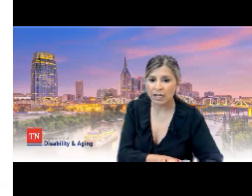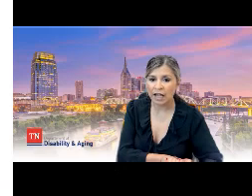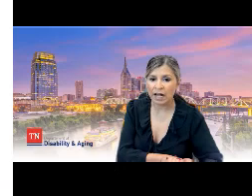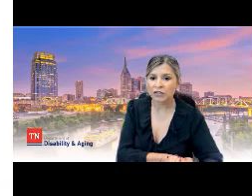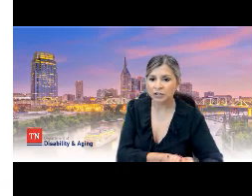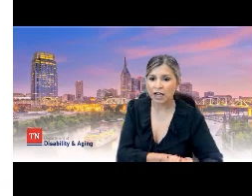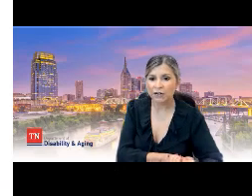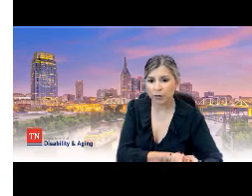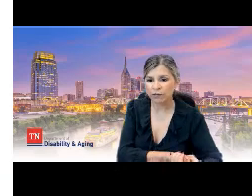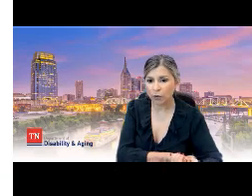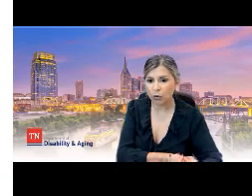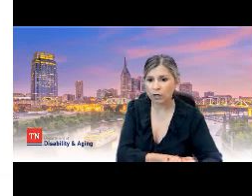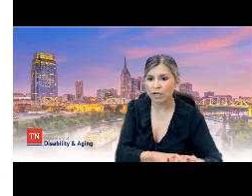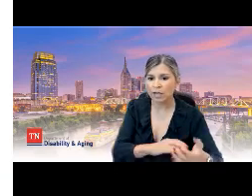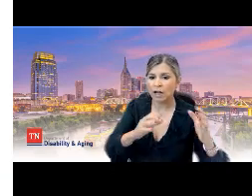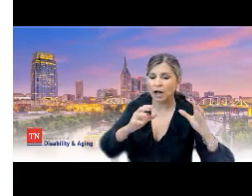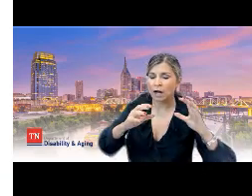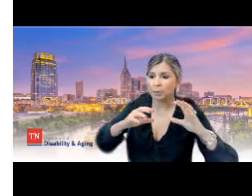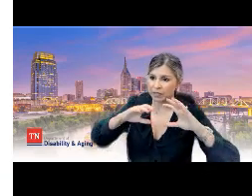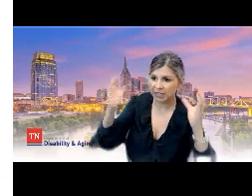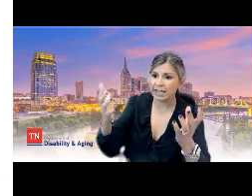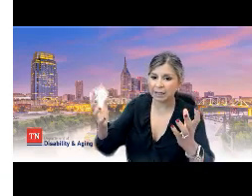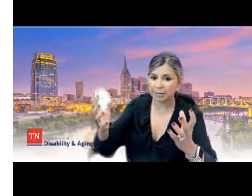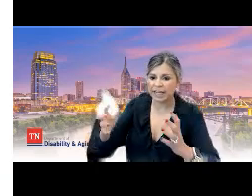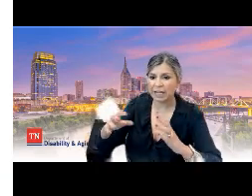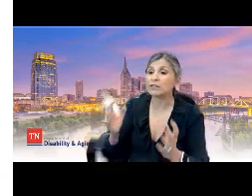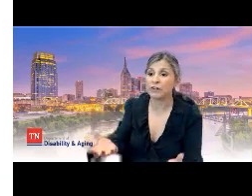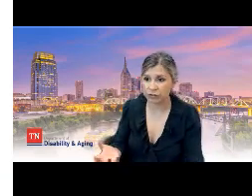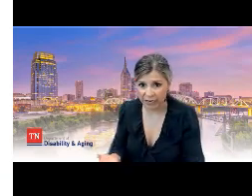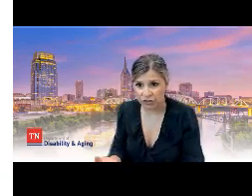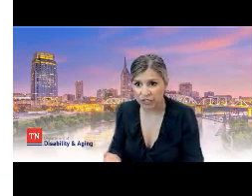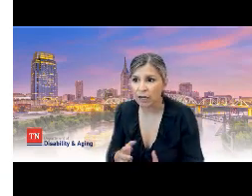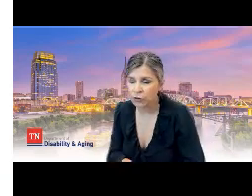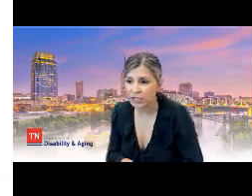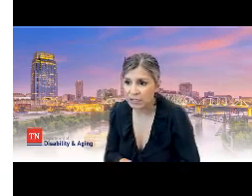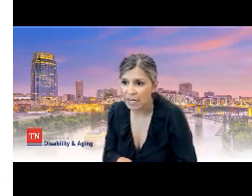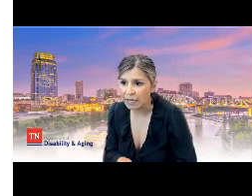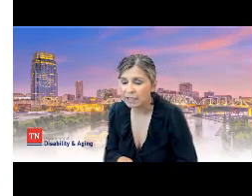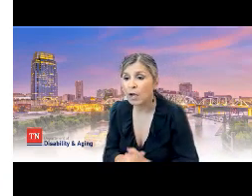disabilities under 60 July 24, TCAD became the Division of Aging. Under DDA.